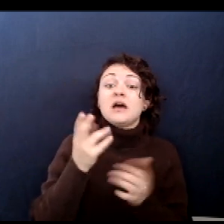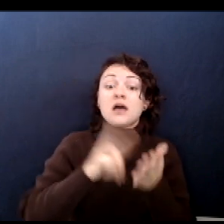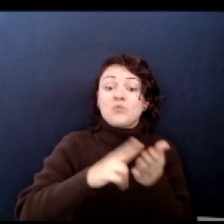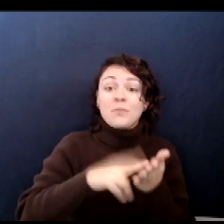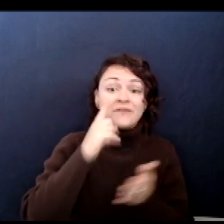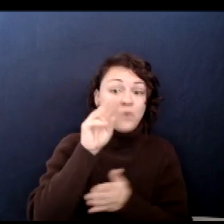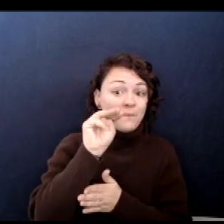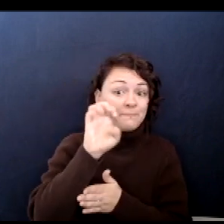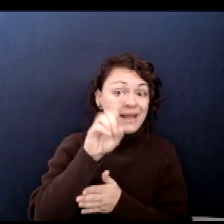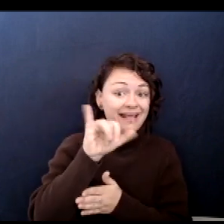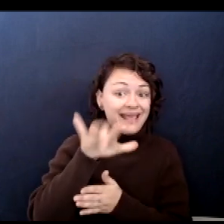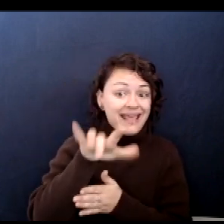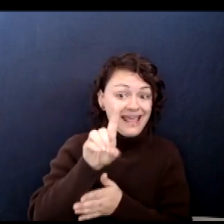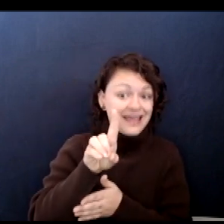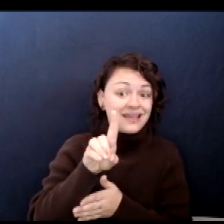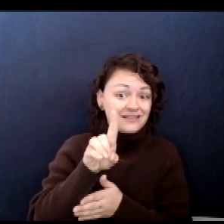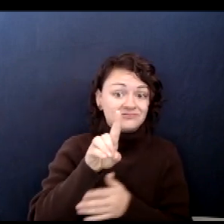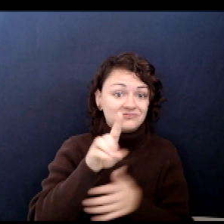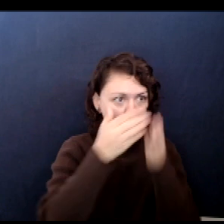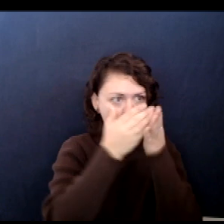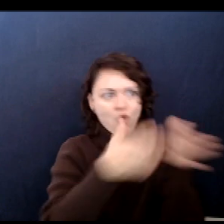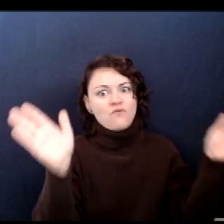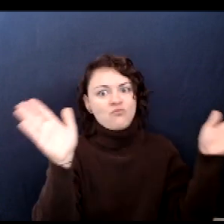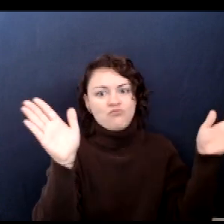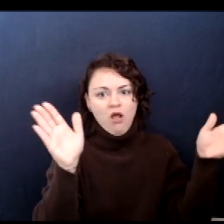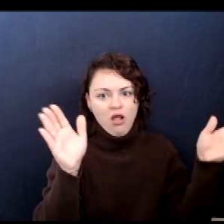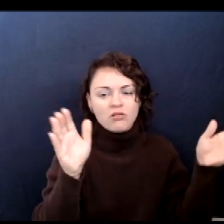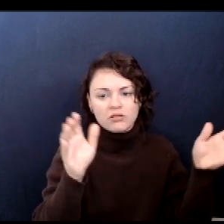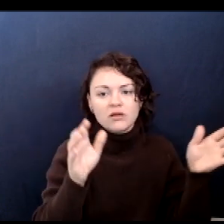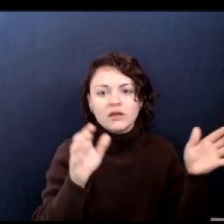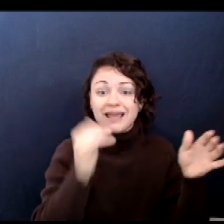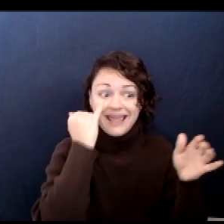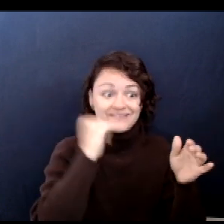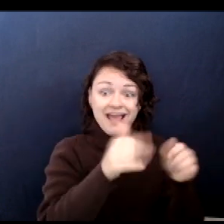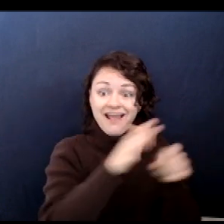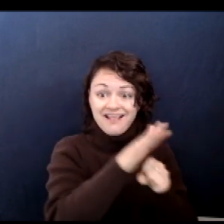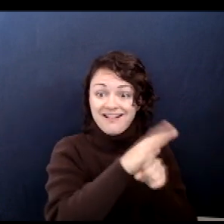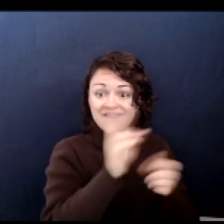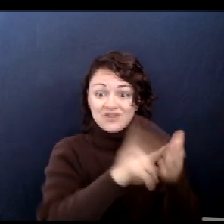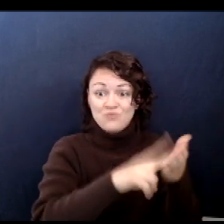then that's going to be underestimated and what we're showing, but that's how we did it here.